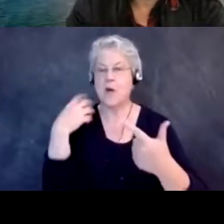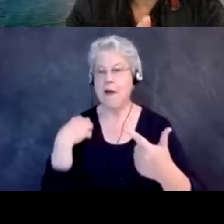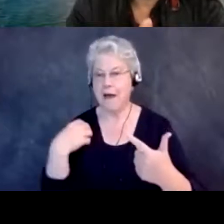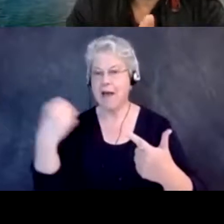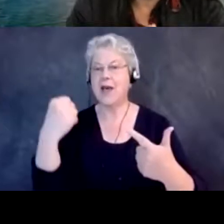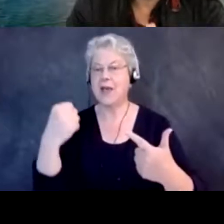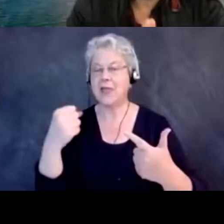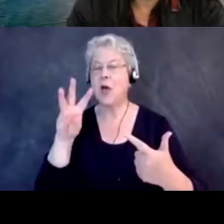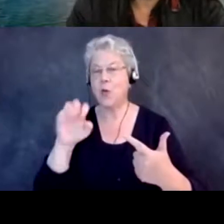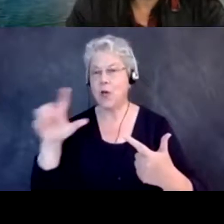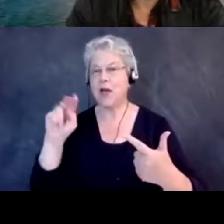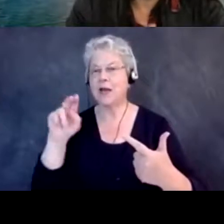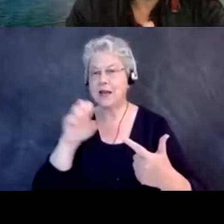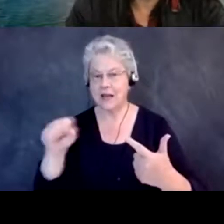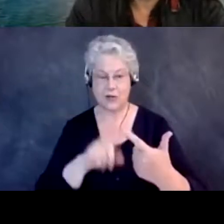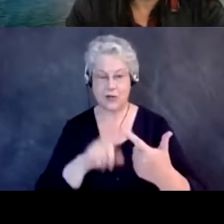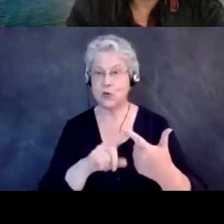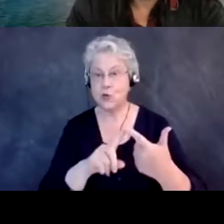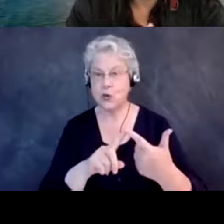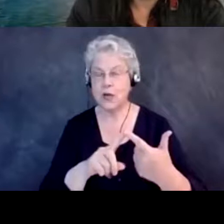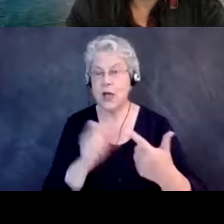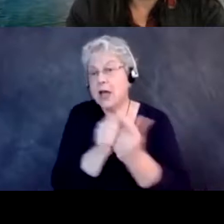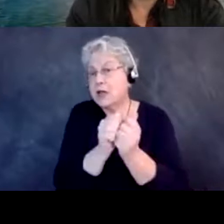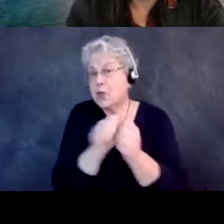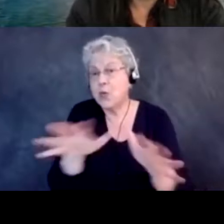our health and wellness is number two, because if you don't have your health, you don't exist,